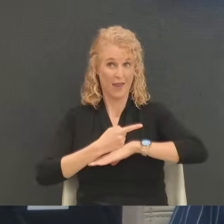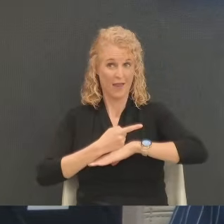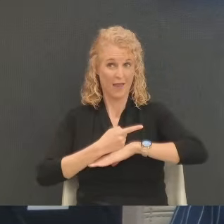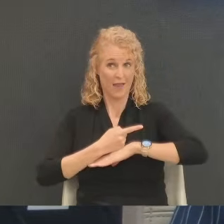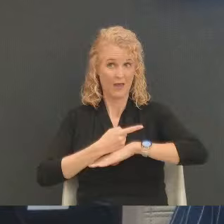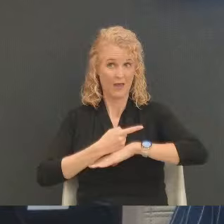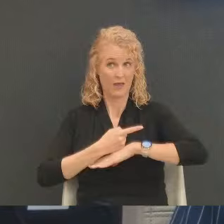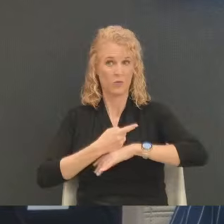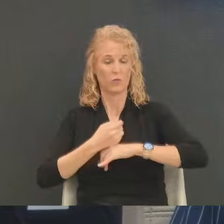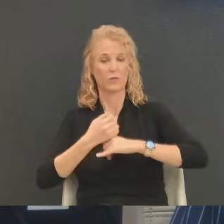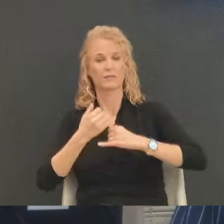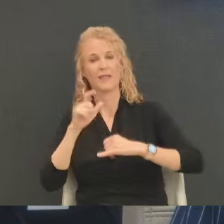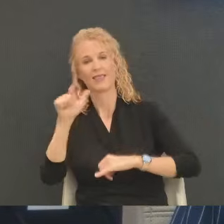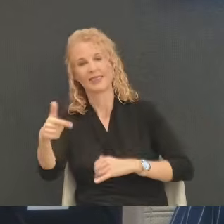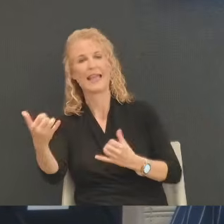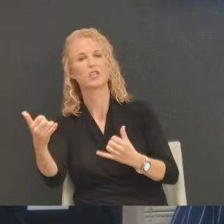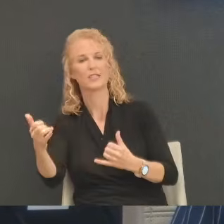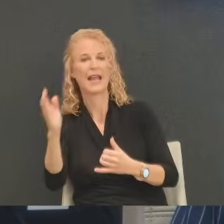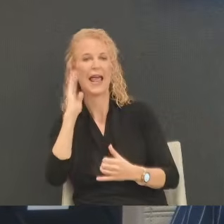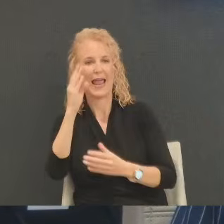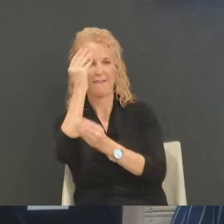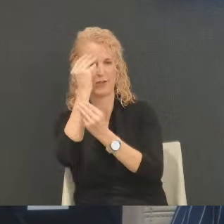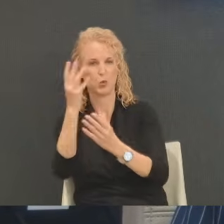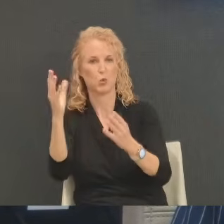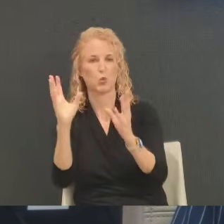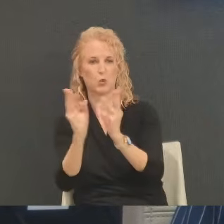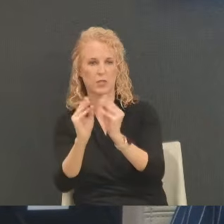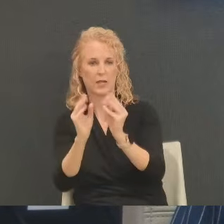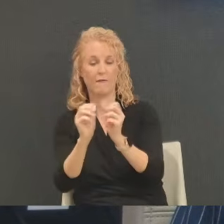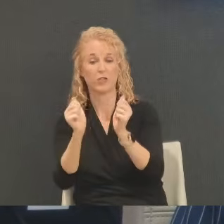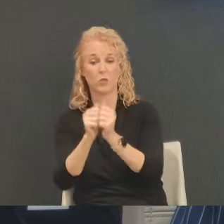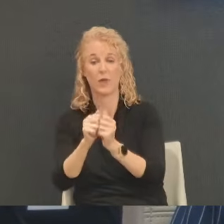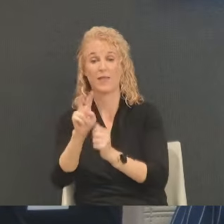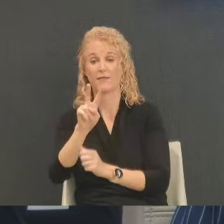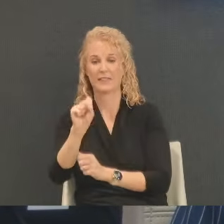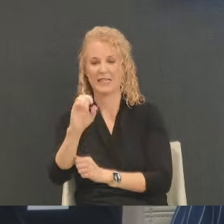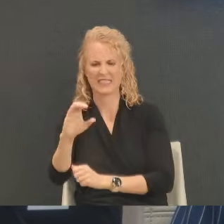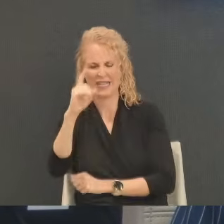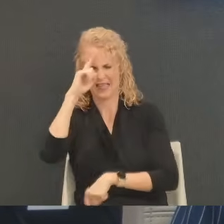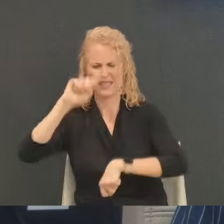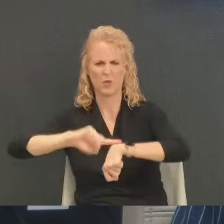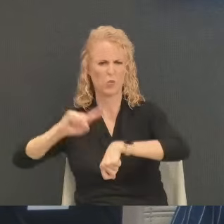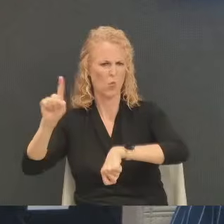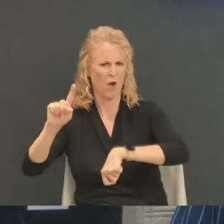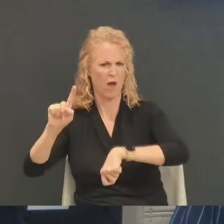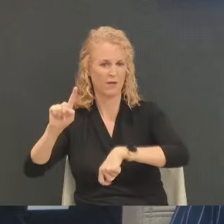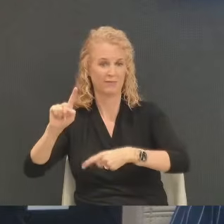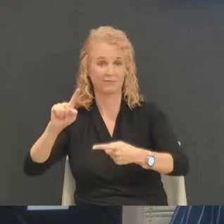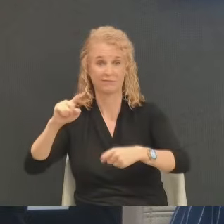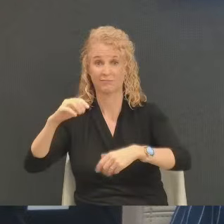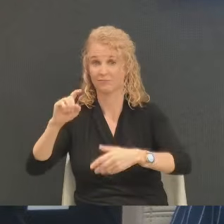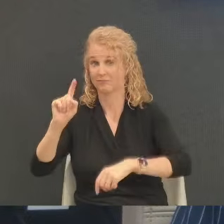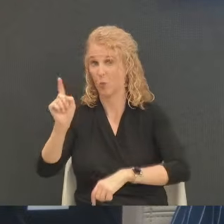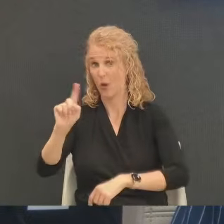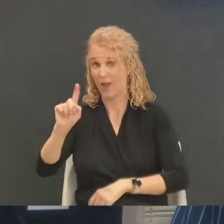a press conference with the VSC today I think at 1:00 at TQL announcing this year's appreciation